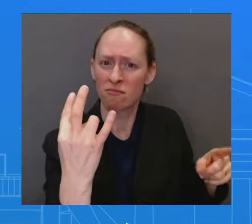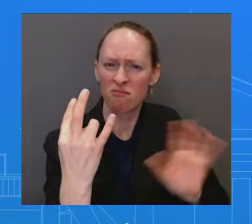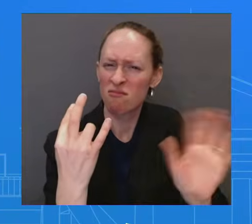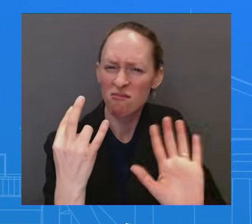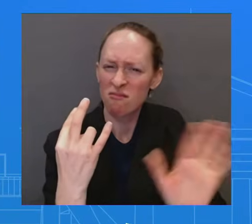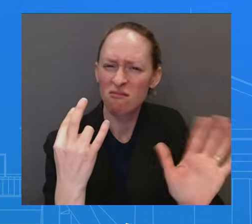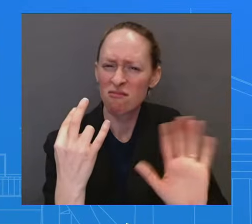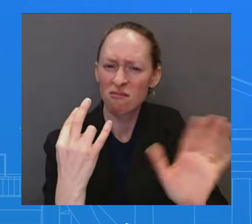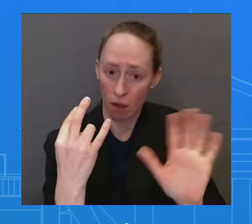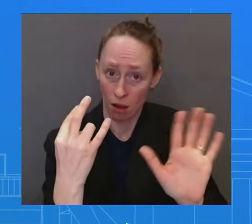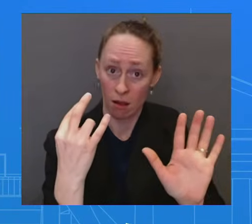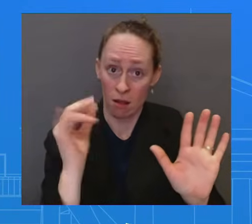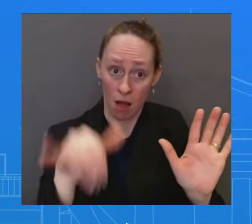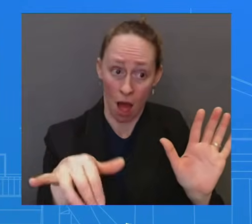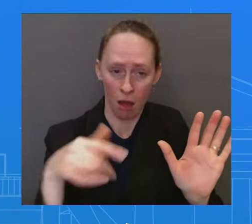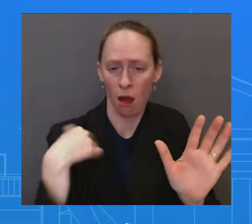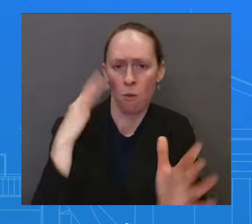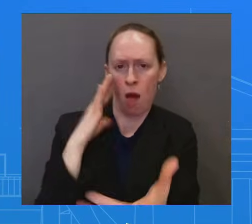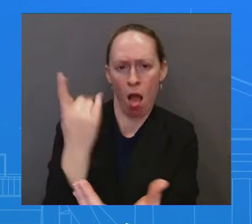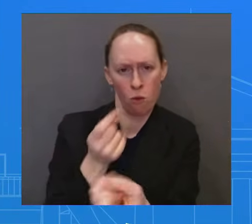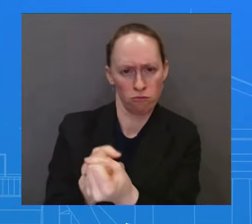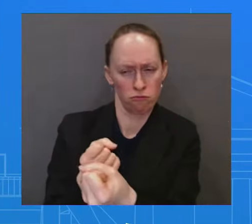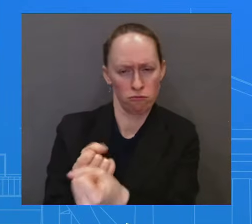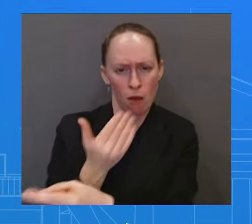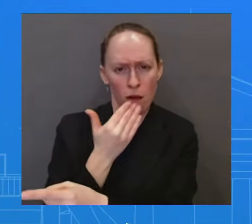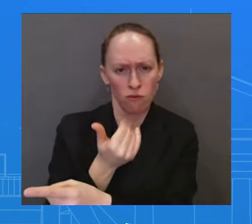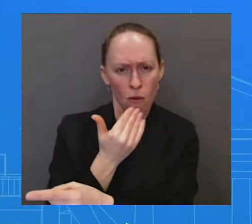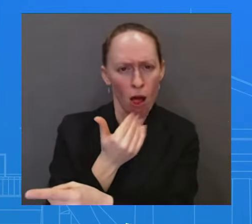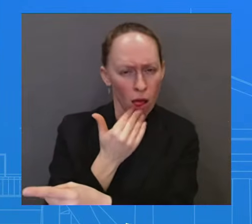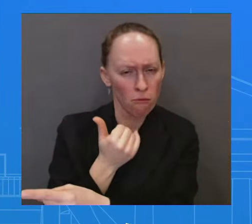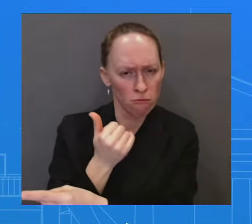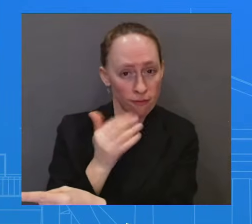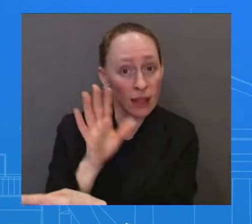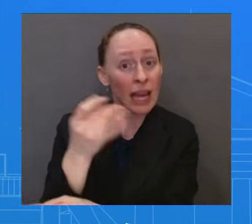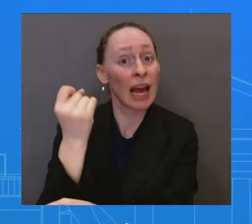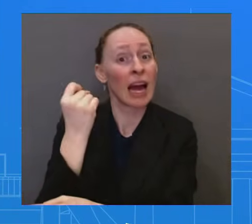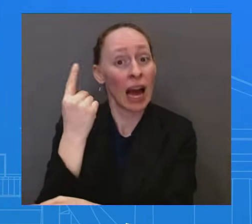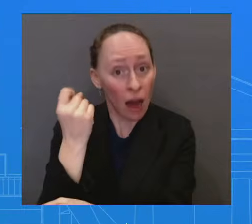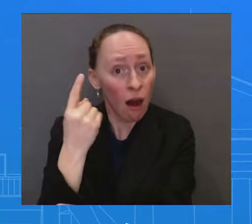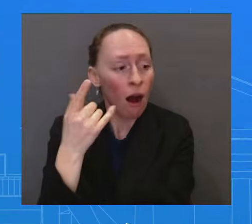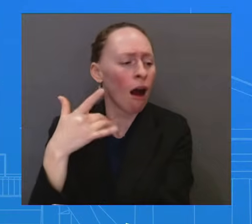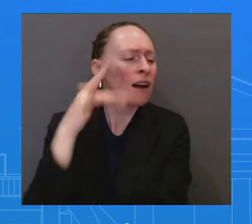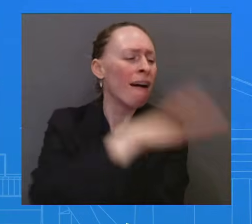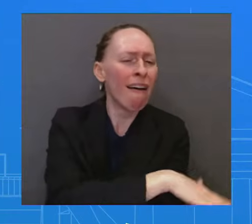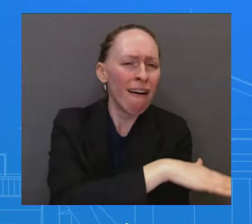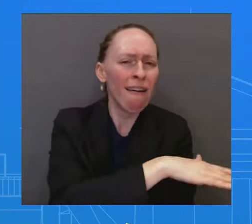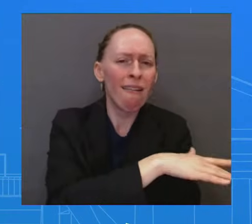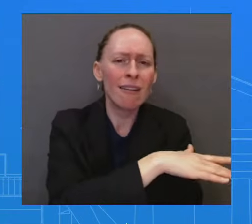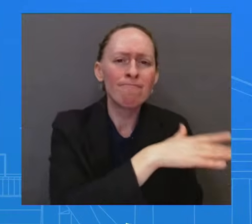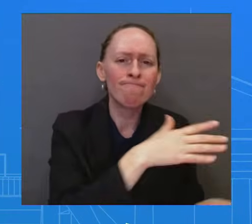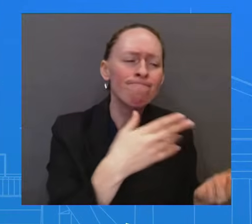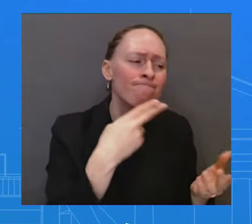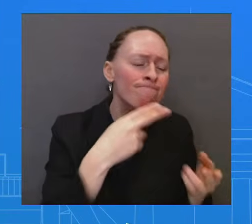and the Palestinian people get the humanitarian assistance but also in terms of trying to get hostages out and getting a pause in place,